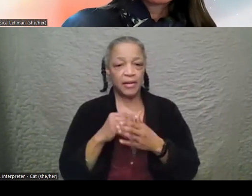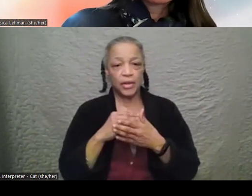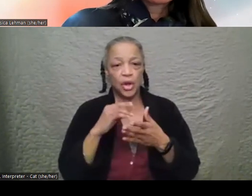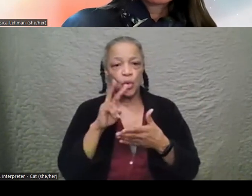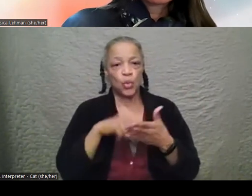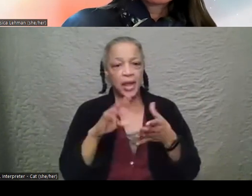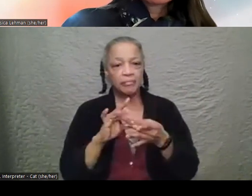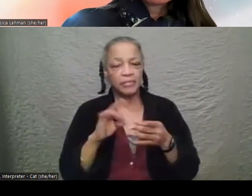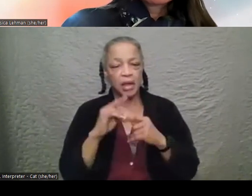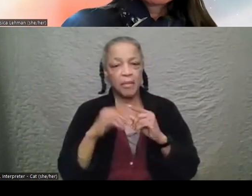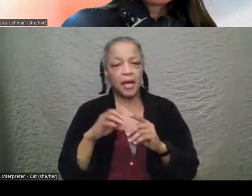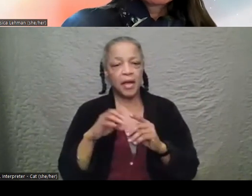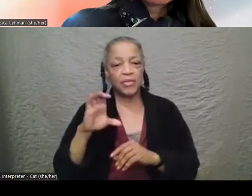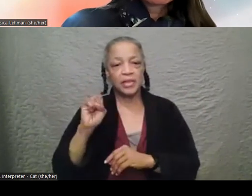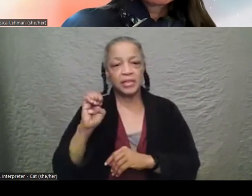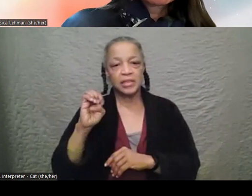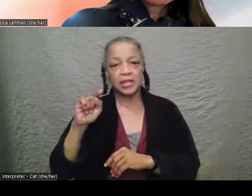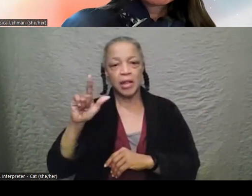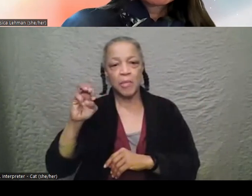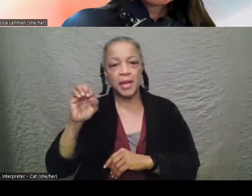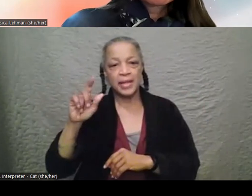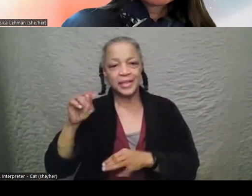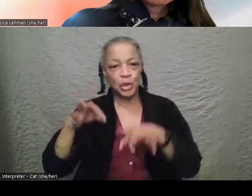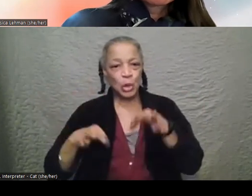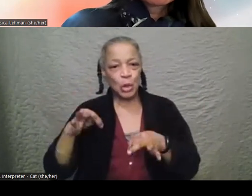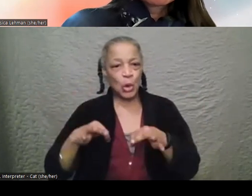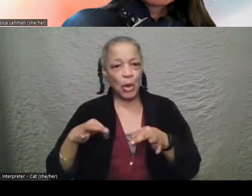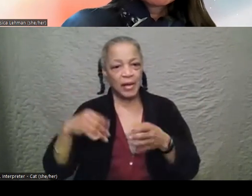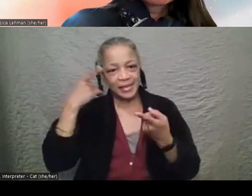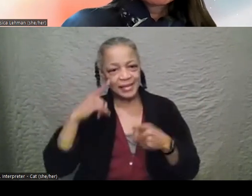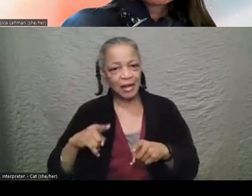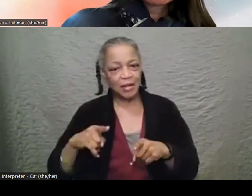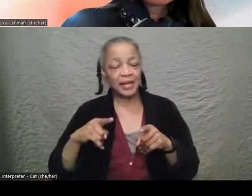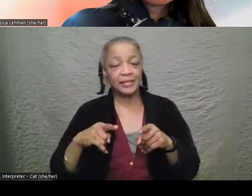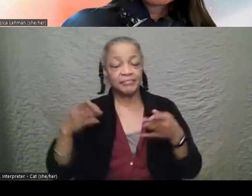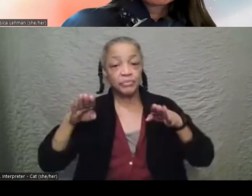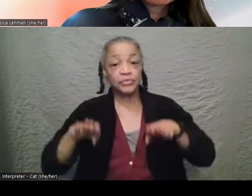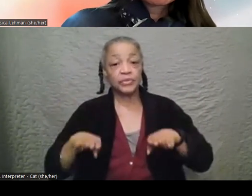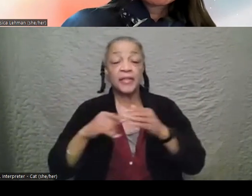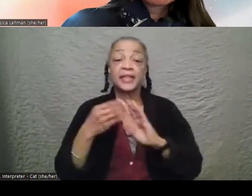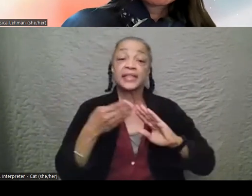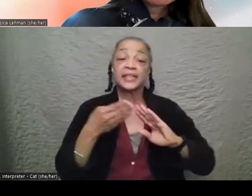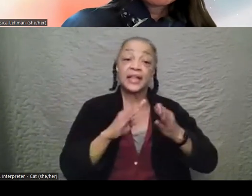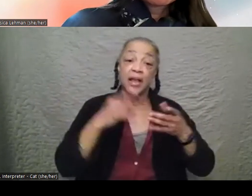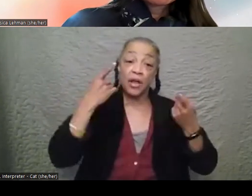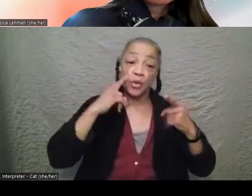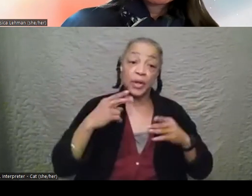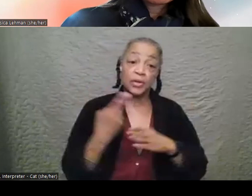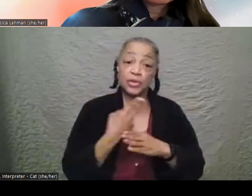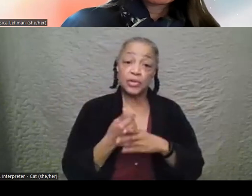settlement . In that settlement, the city agreed to use several hundred Medi-Cal home